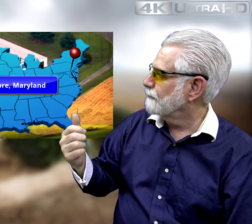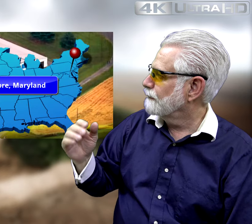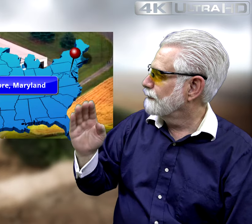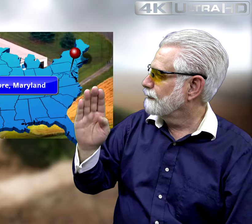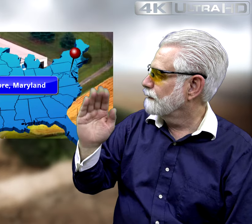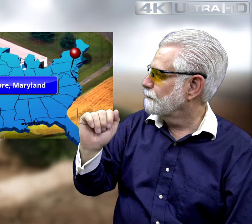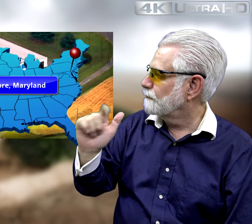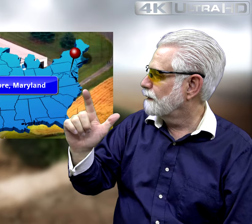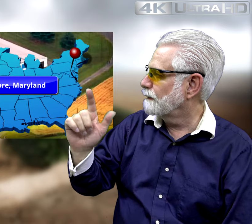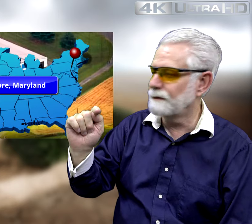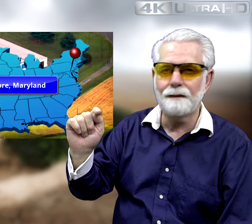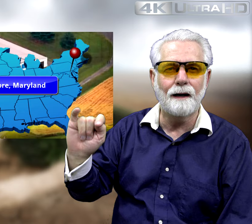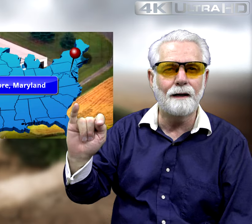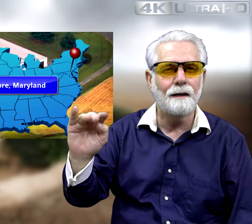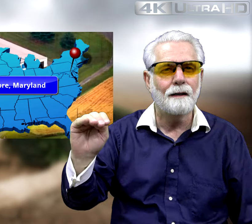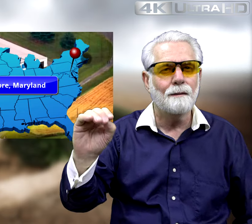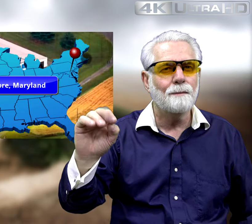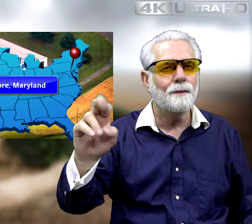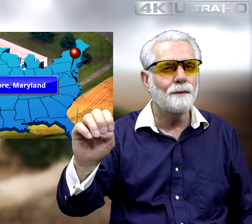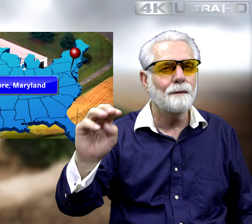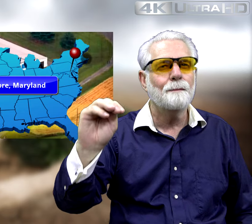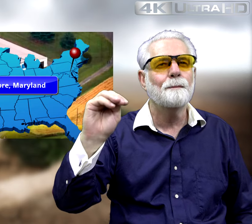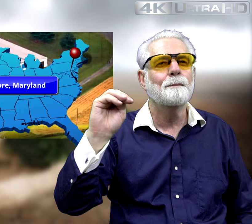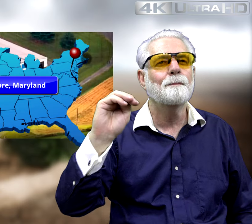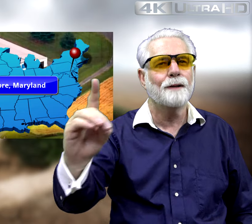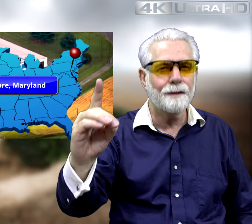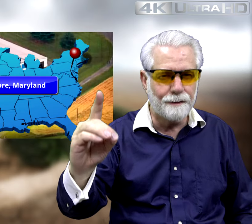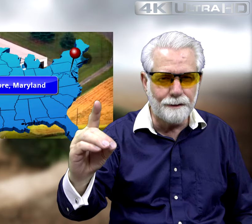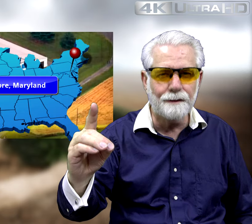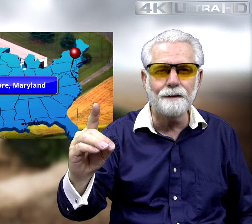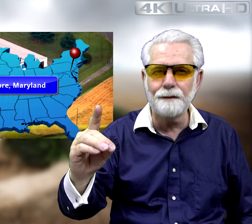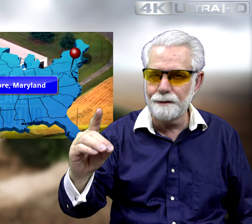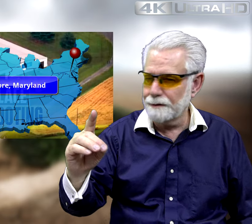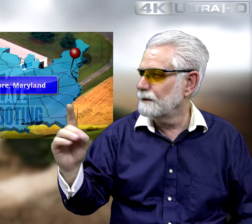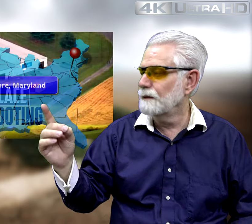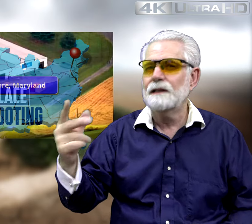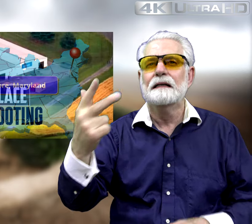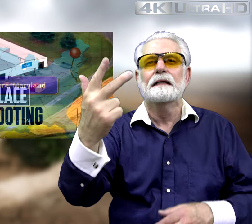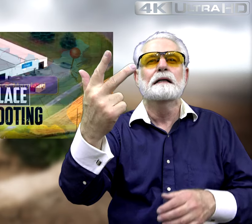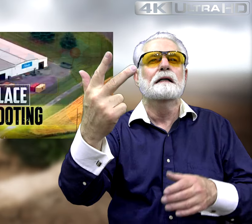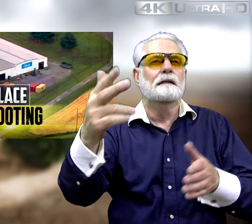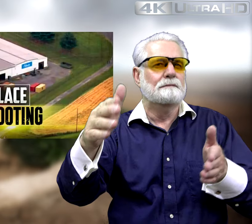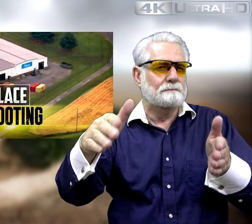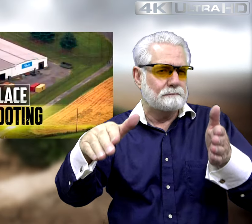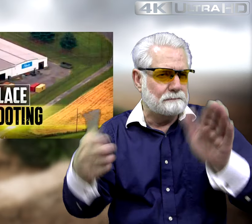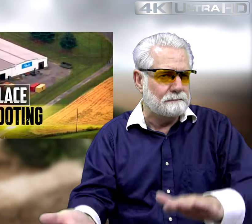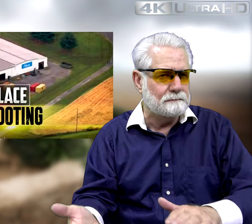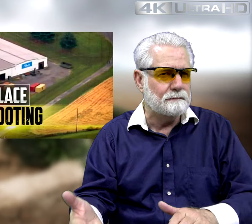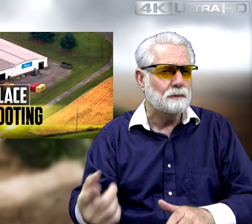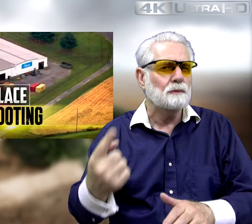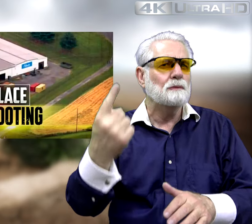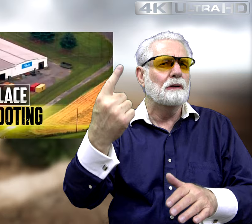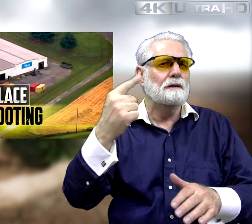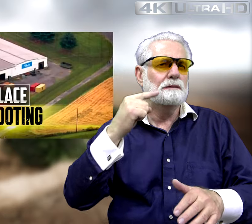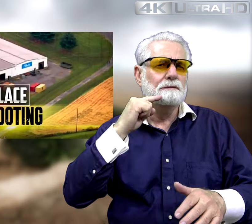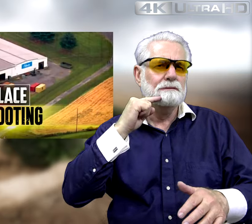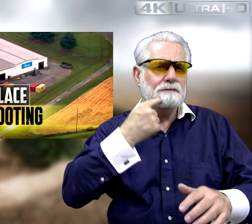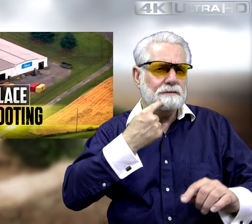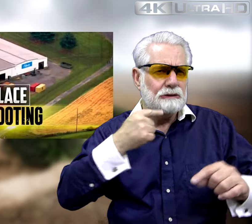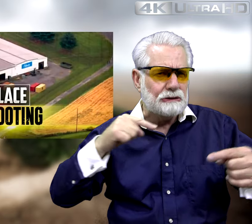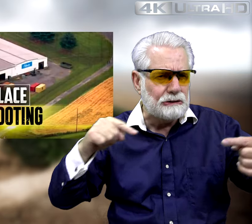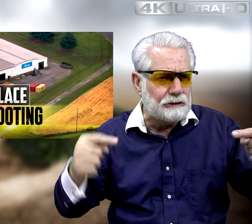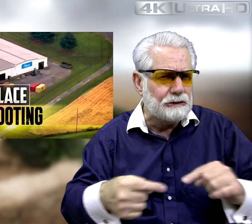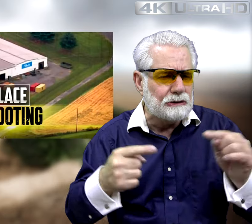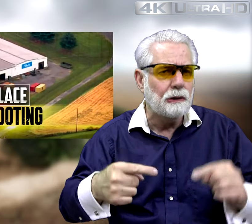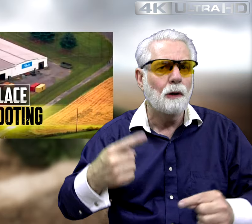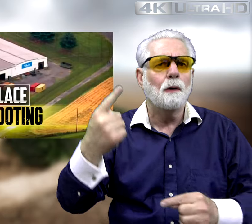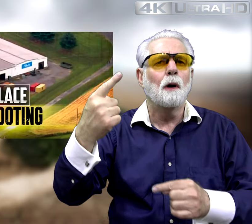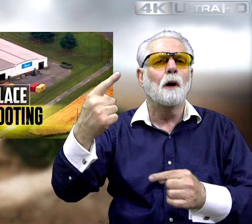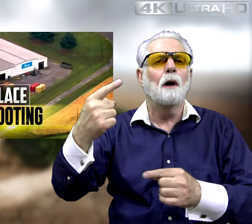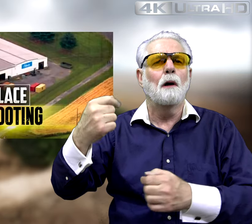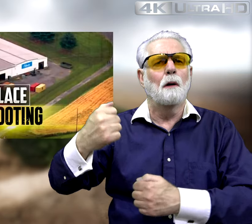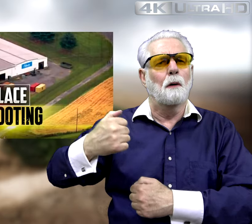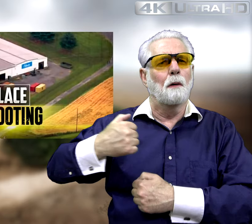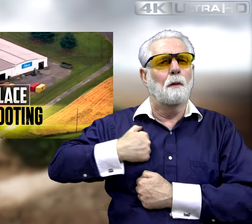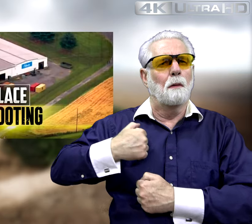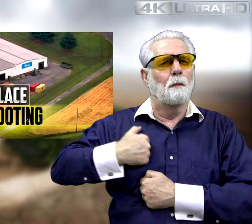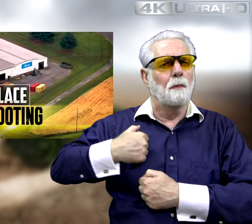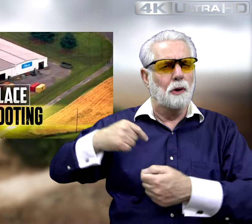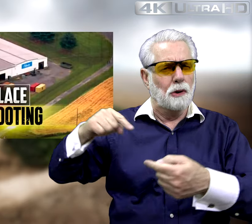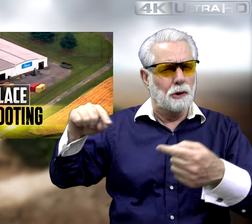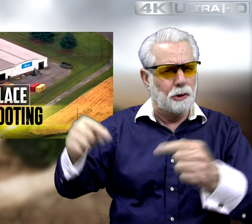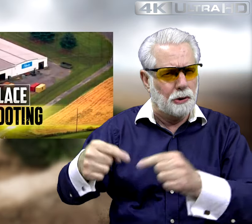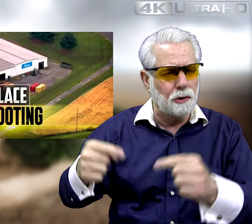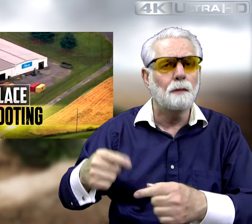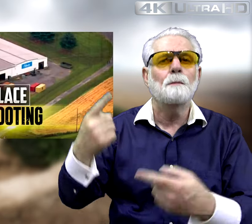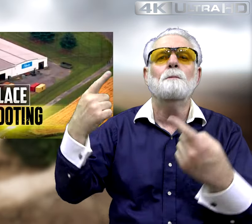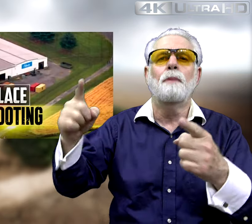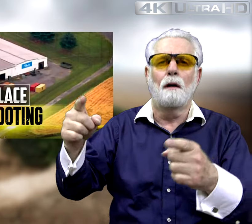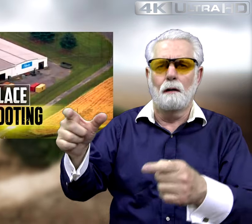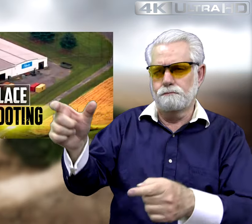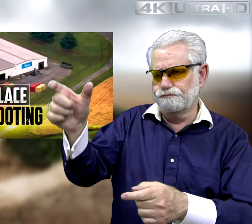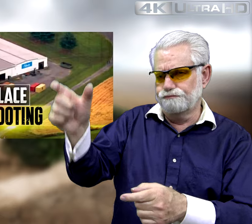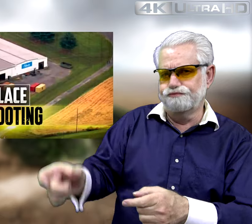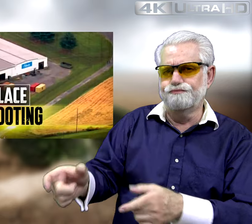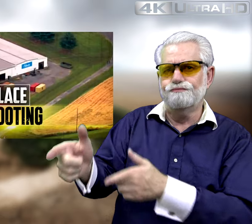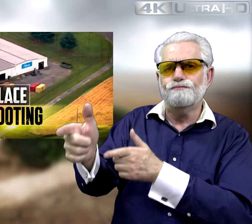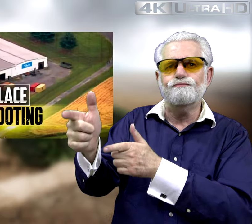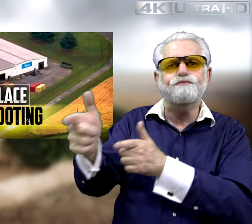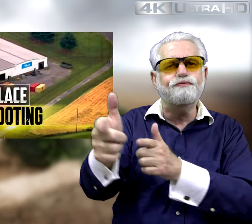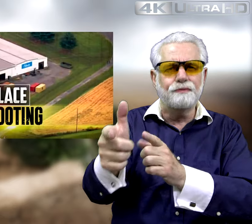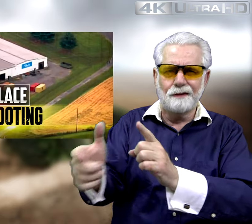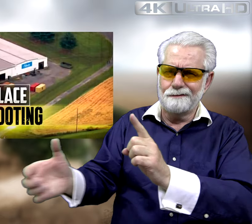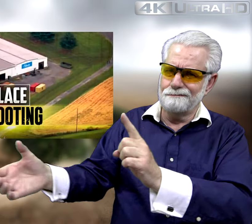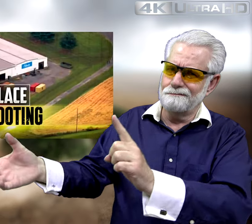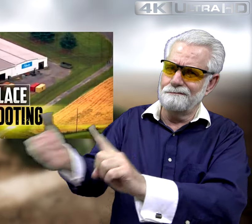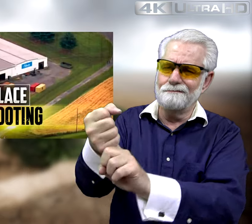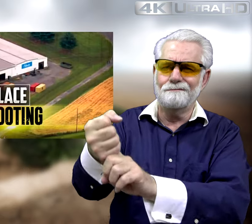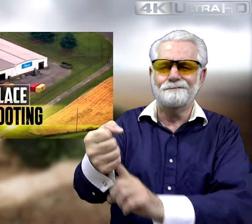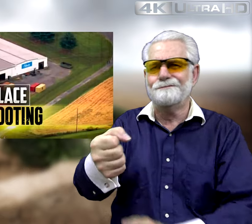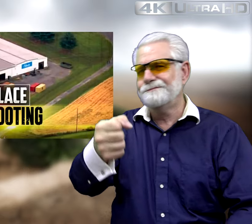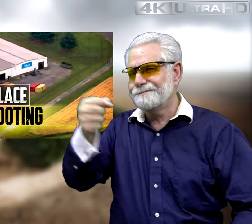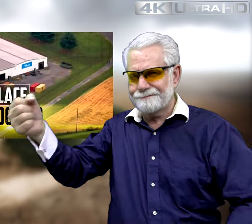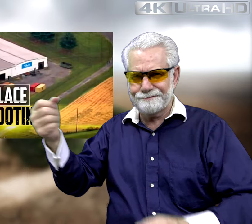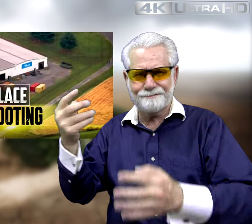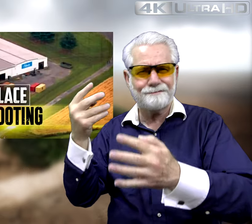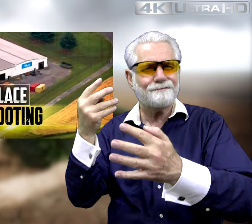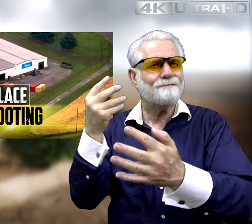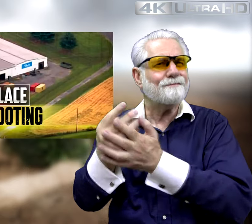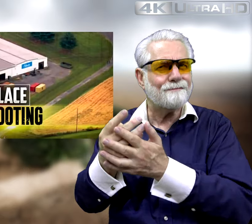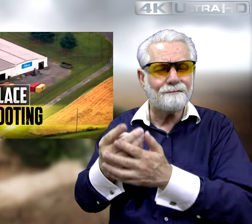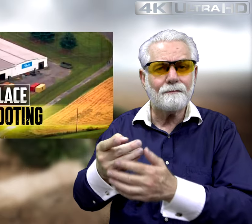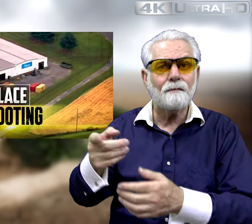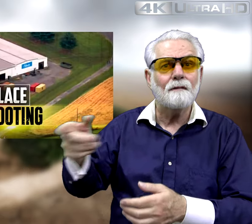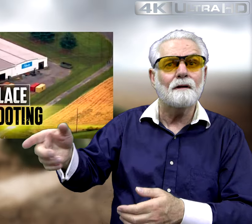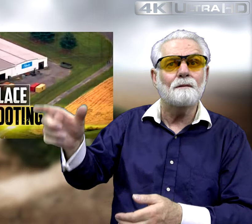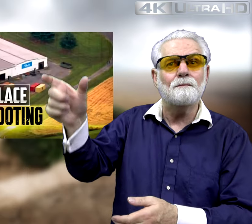Baltimore, Maryland. 3 died, 1 was seriously hurt, and 1 trooper was hurt. The person that was shooting has been caught and put in jail.